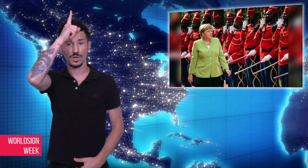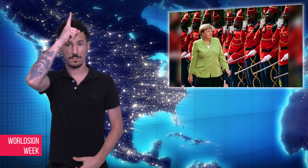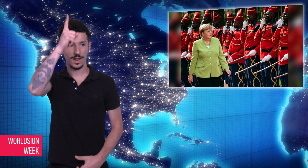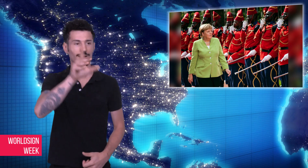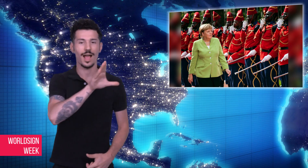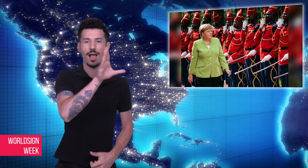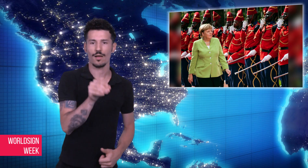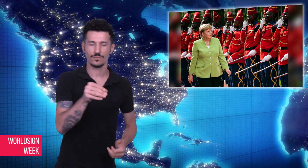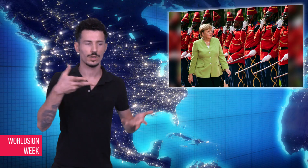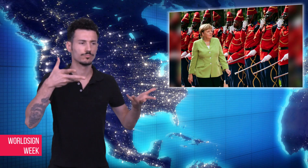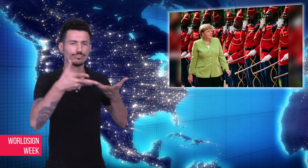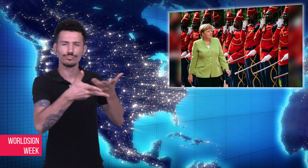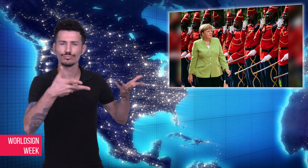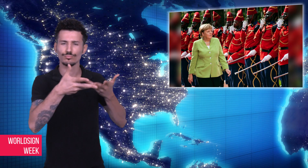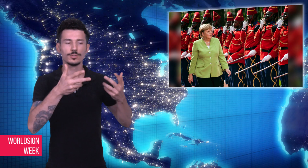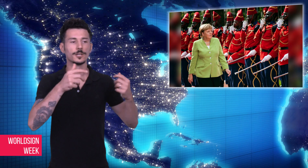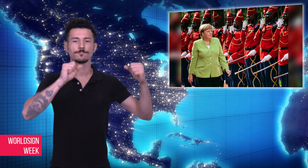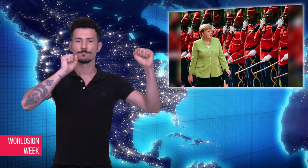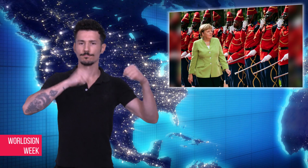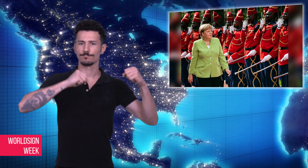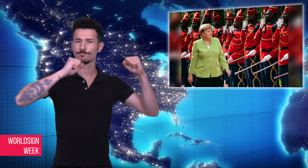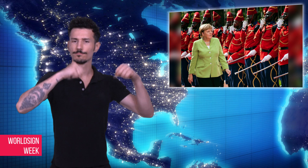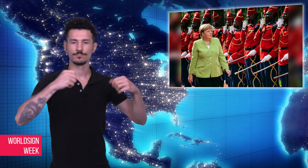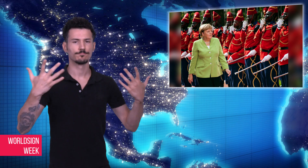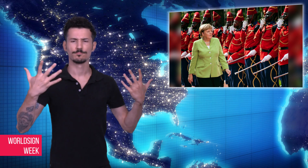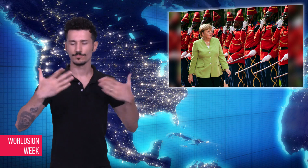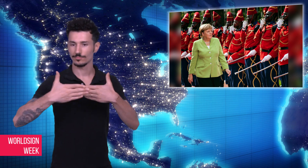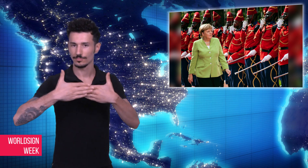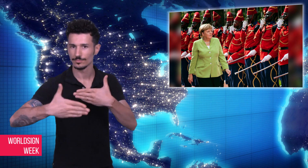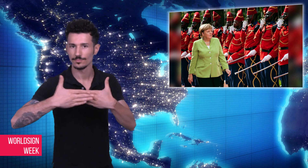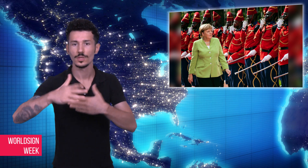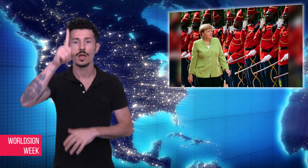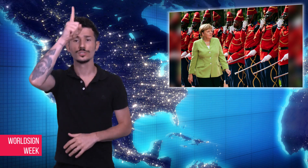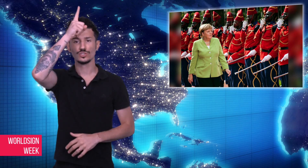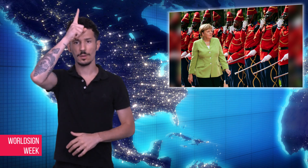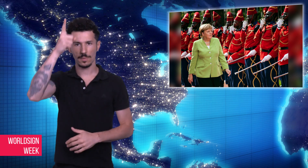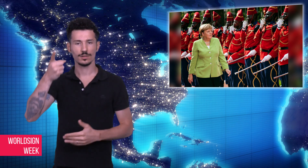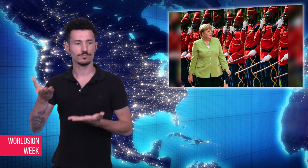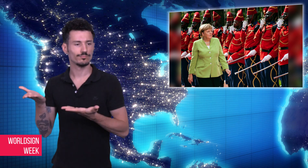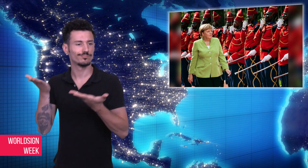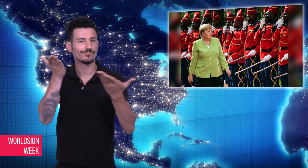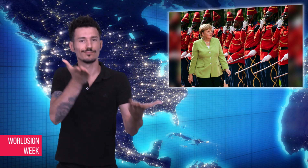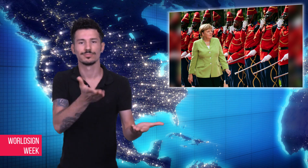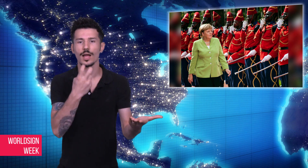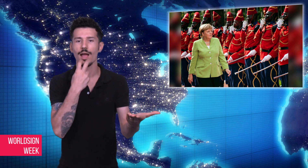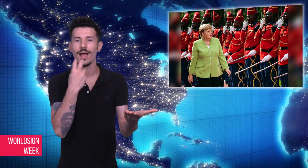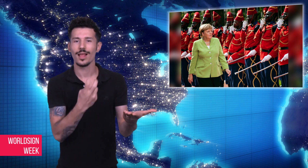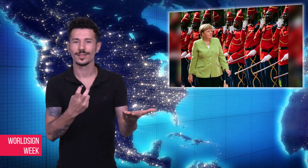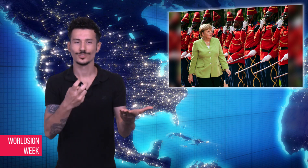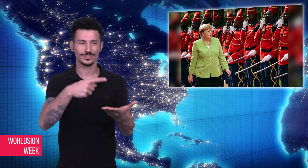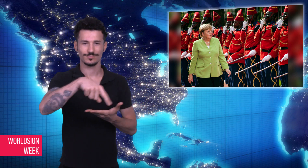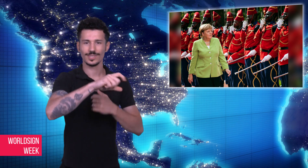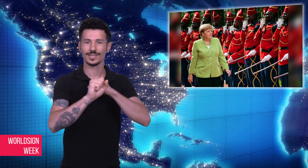An agreement has been made that Germany will bring electricity to 300